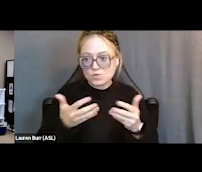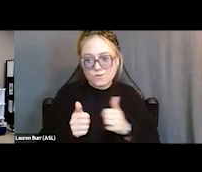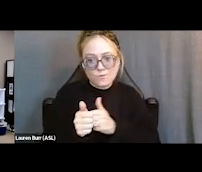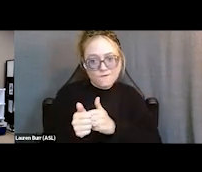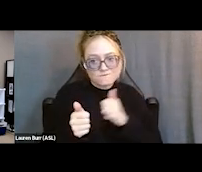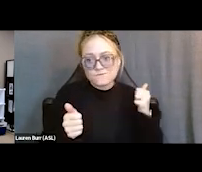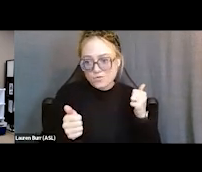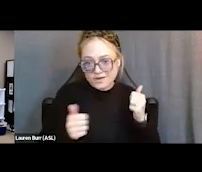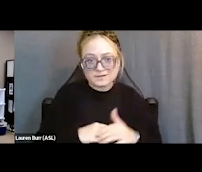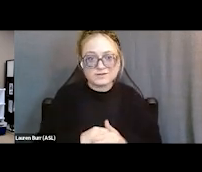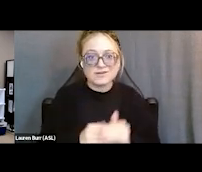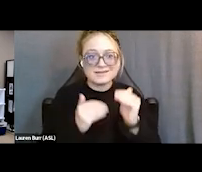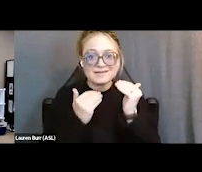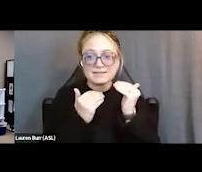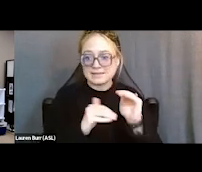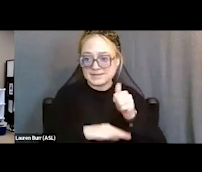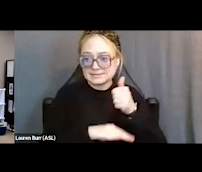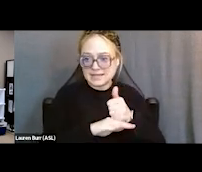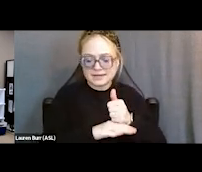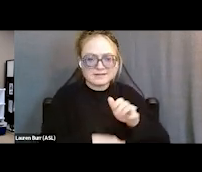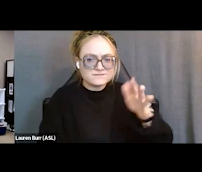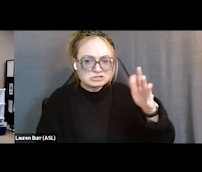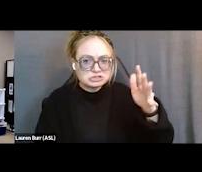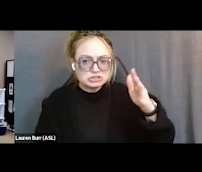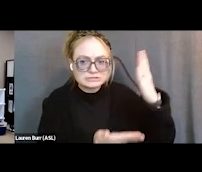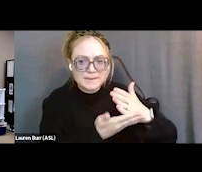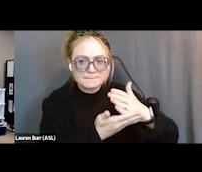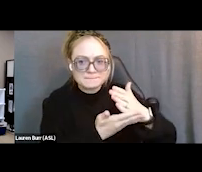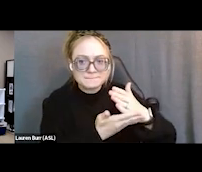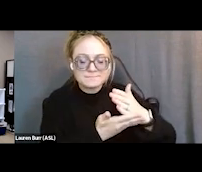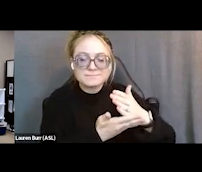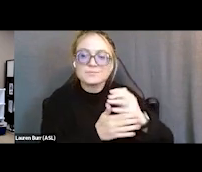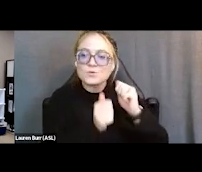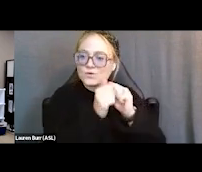This is telling a service user to stop doing something without adequate rationale.